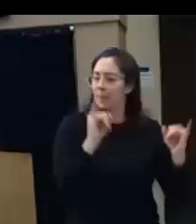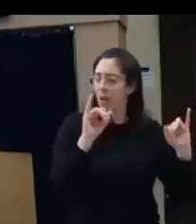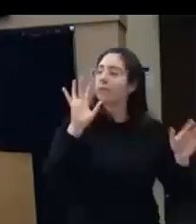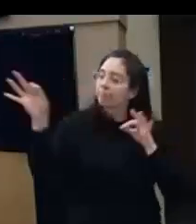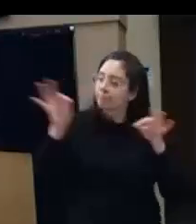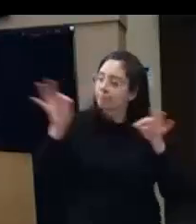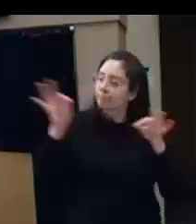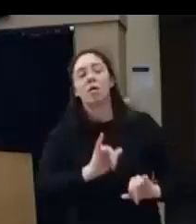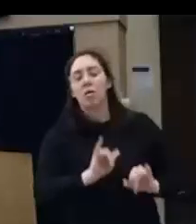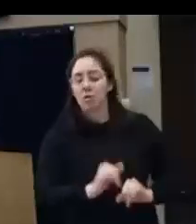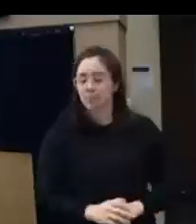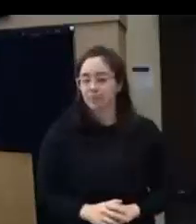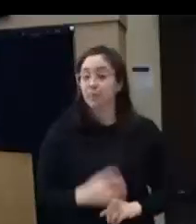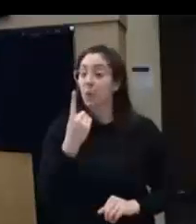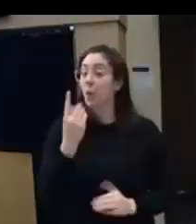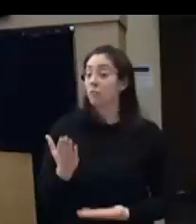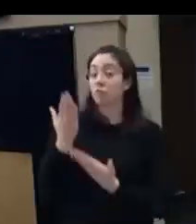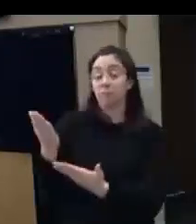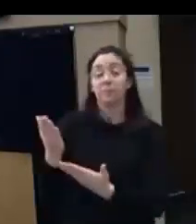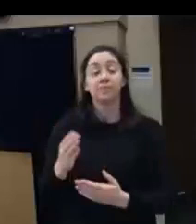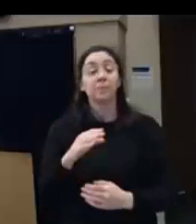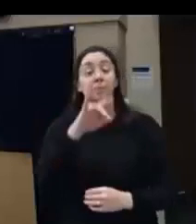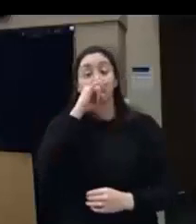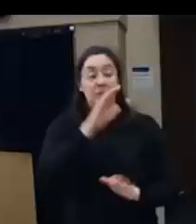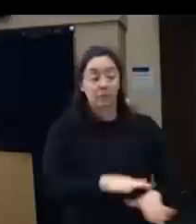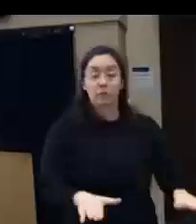of the things I recommend for example is that in the Pediatric setting is developmentally